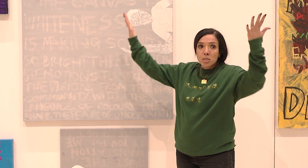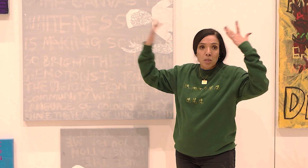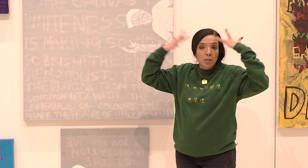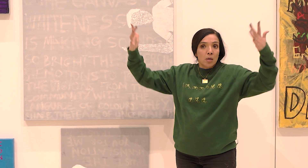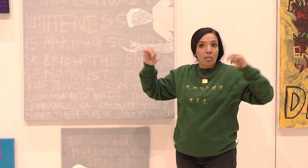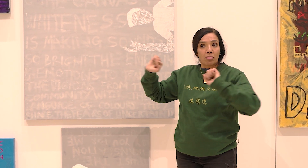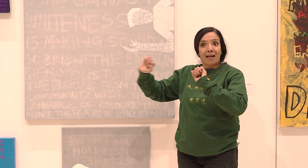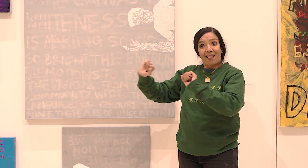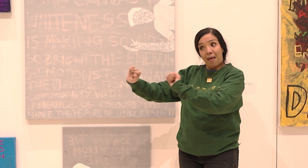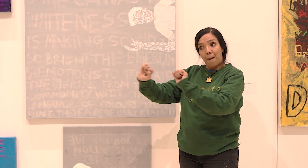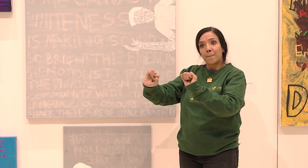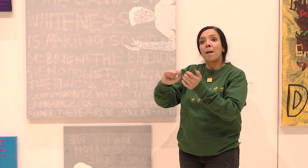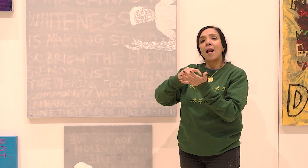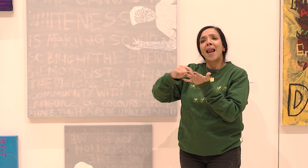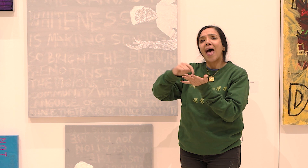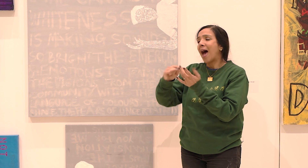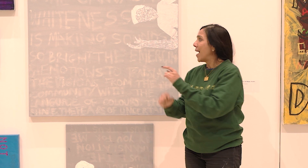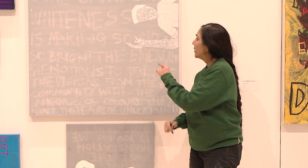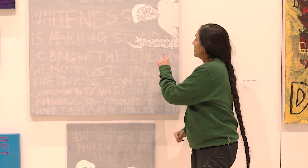and a lot of them would say they didn't know,